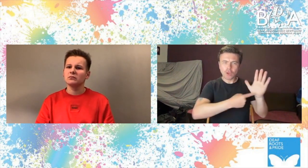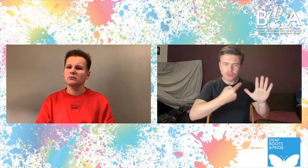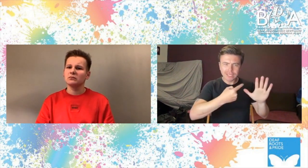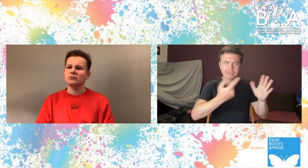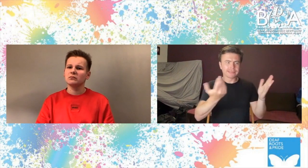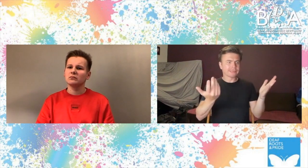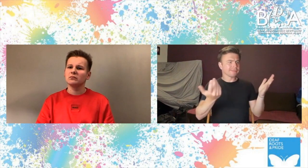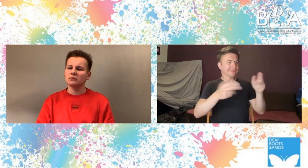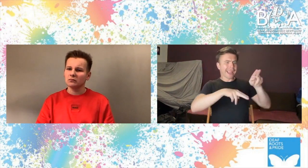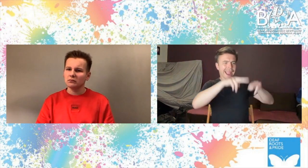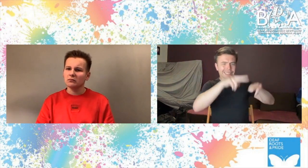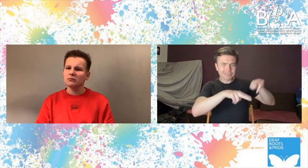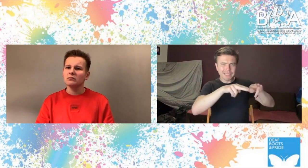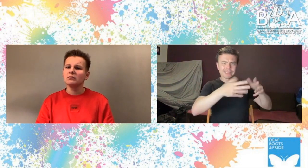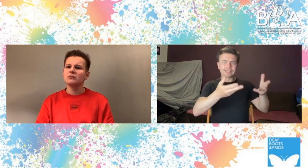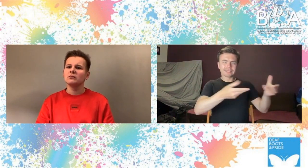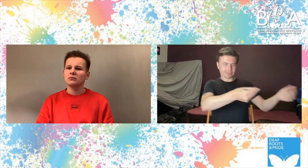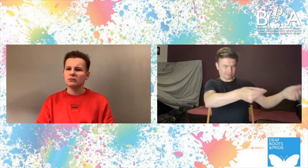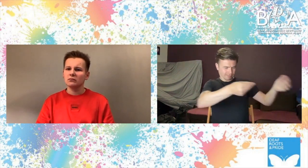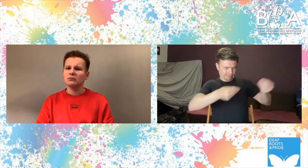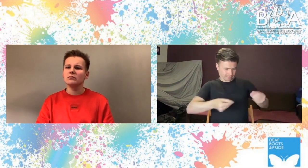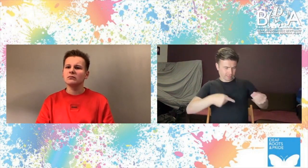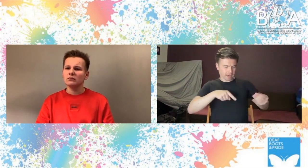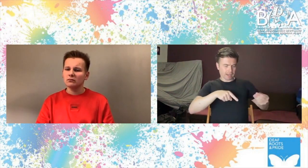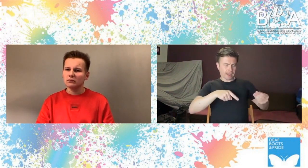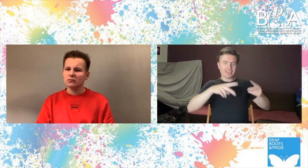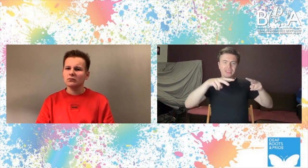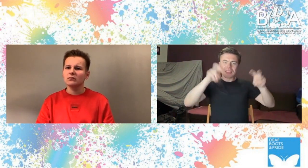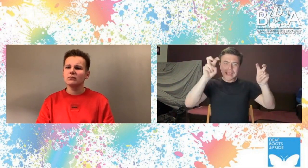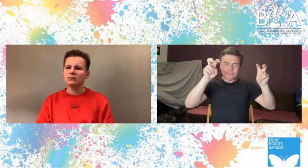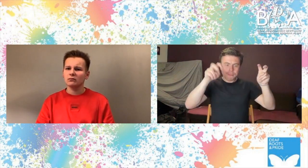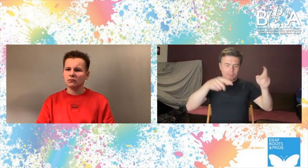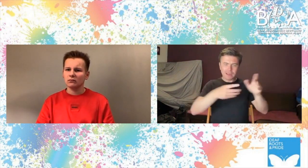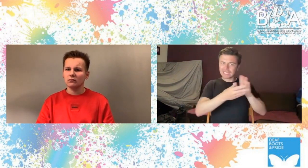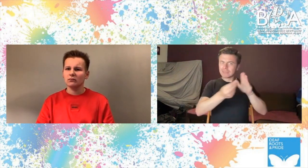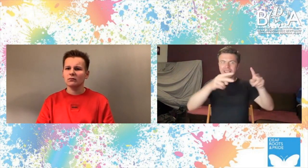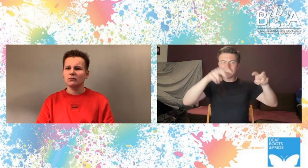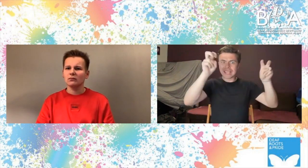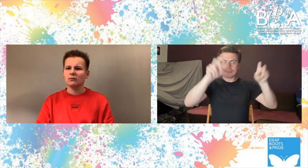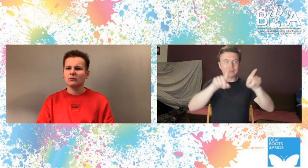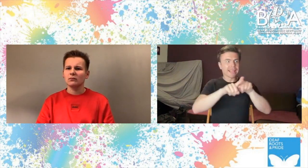projects, they gave me assessments, the projects had themes, such as particular